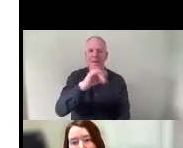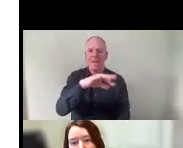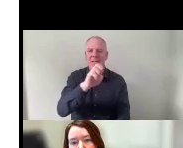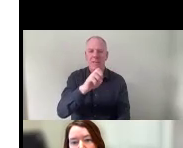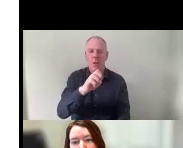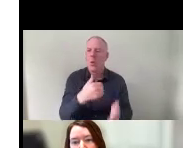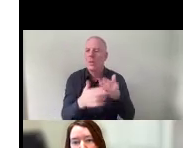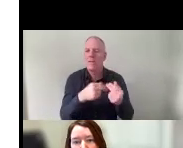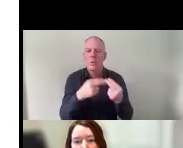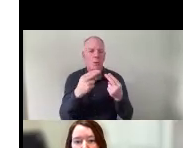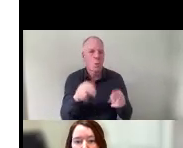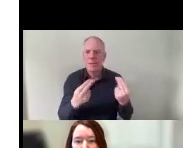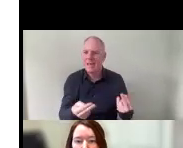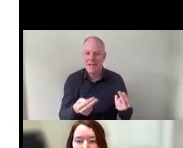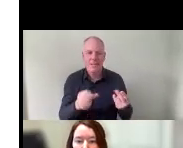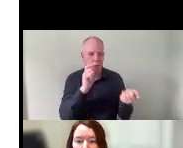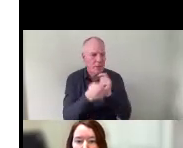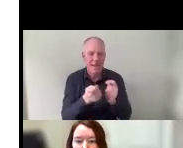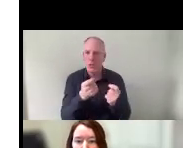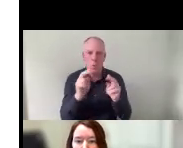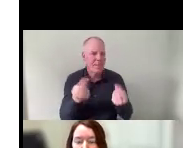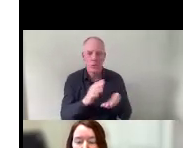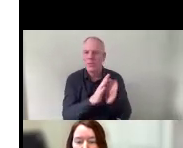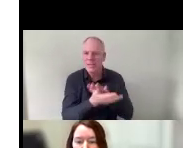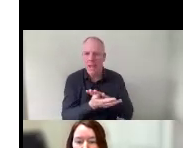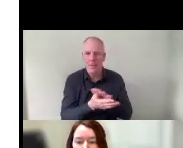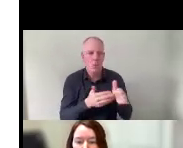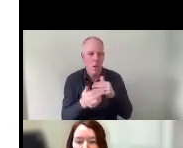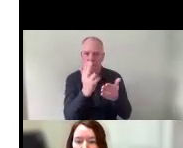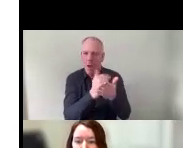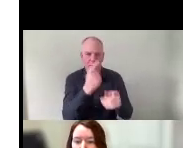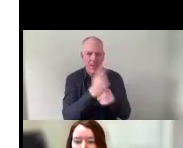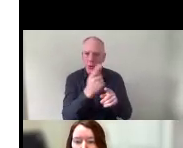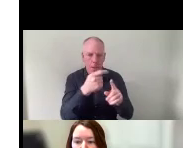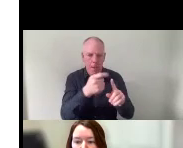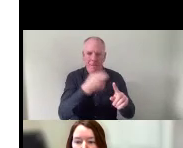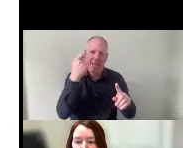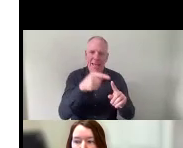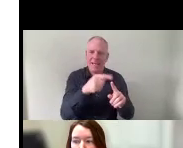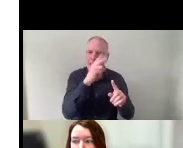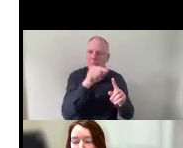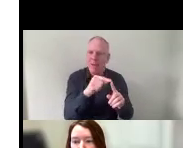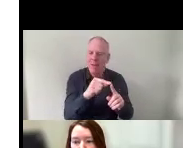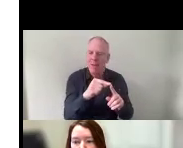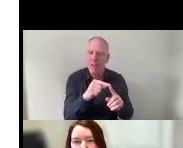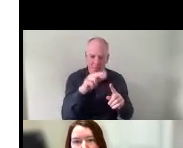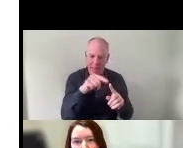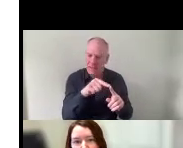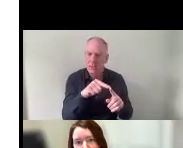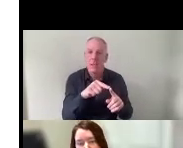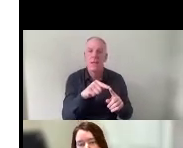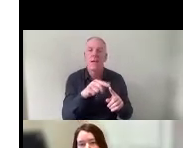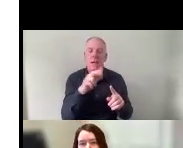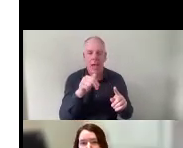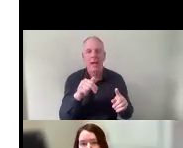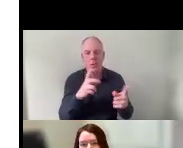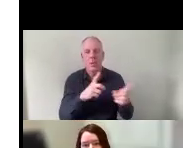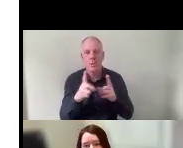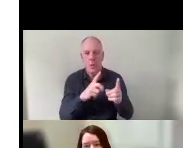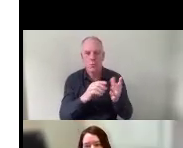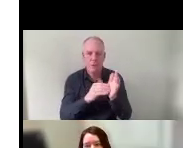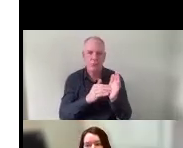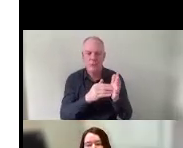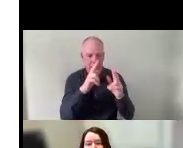not need to alter or damage our artworks, our paintings. So we don't need to take a sample. And we can, in theory, perform this kind of analysis as much as we need.